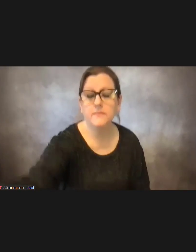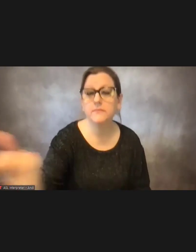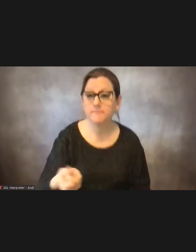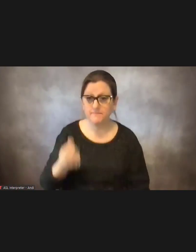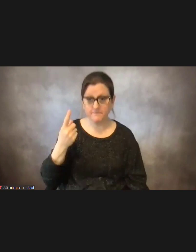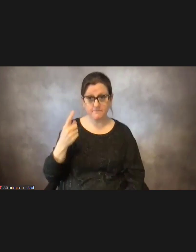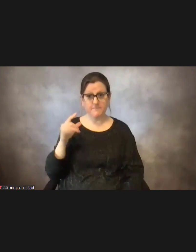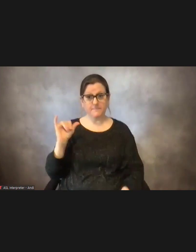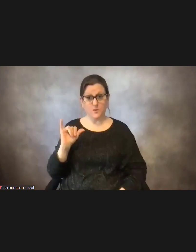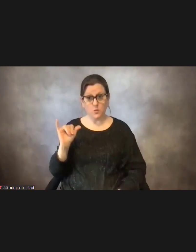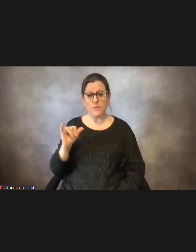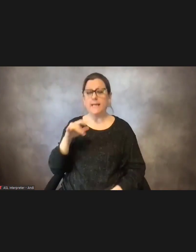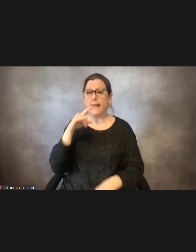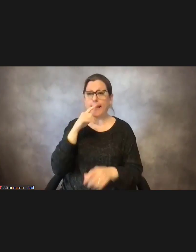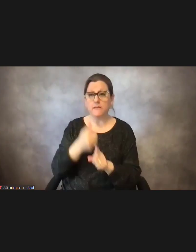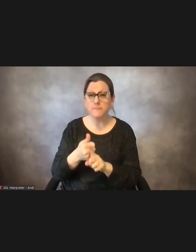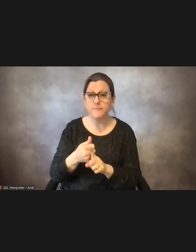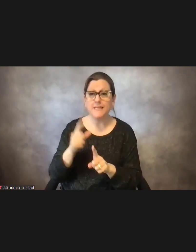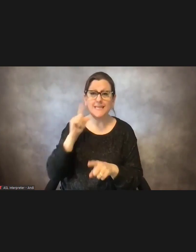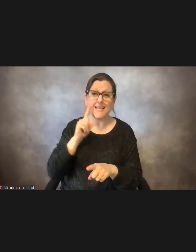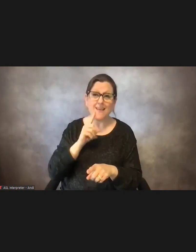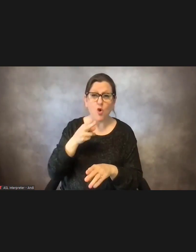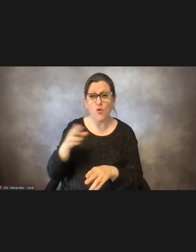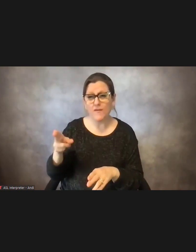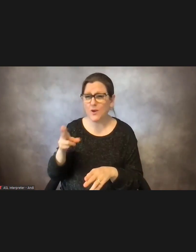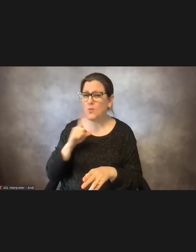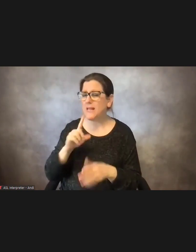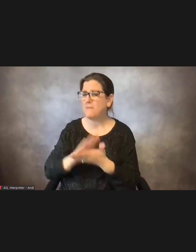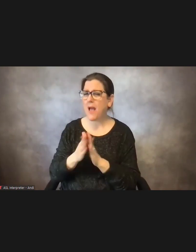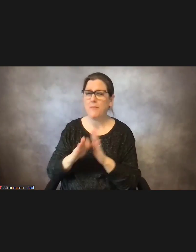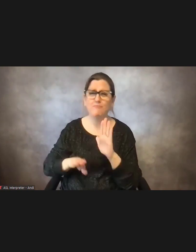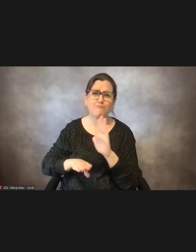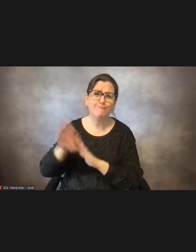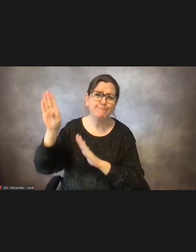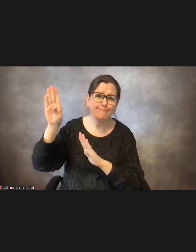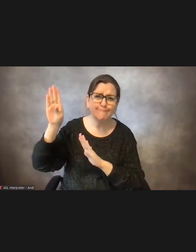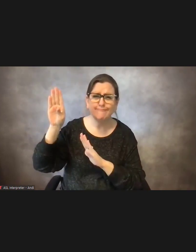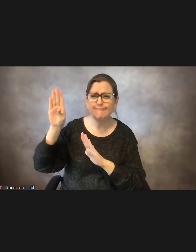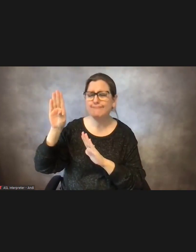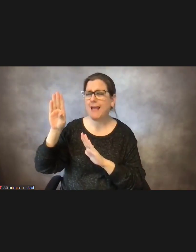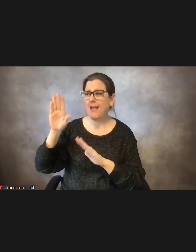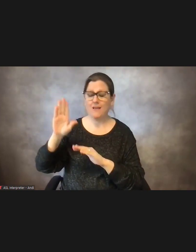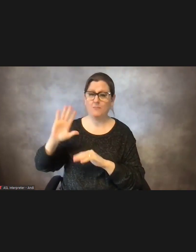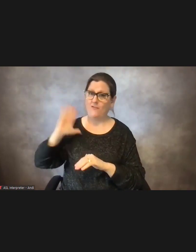hearing are thriving in ways that used to be rare.